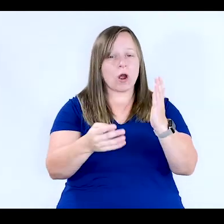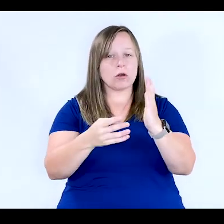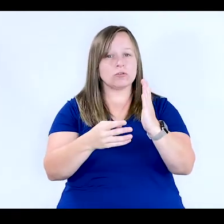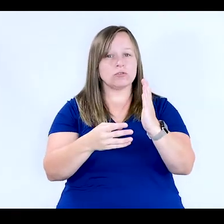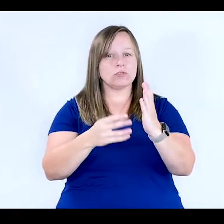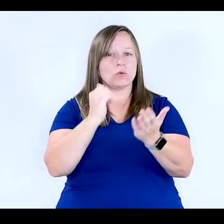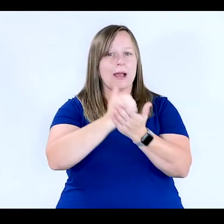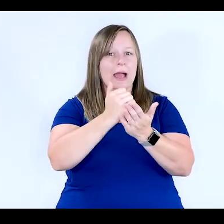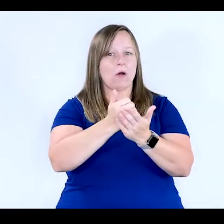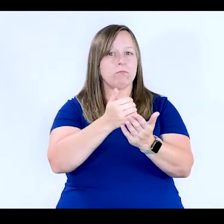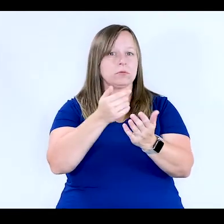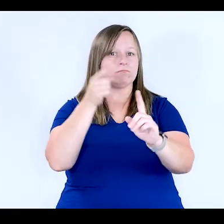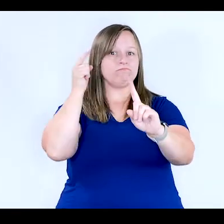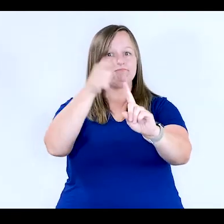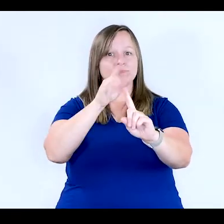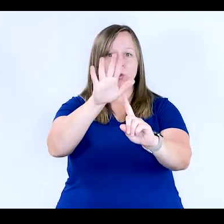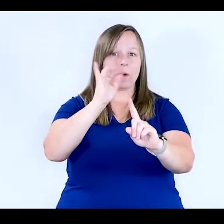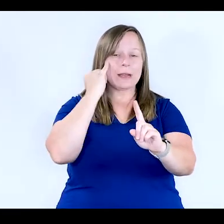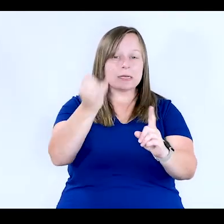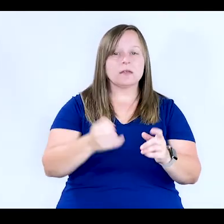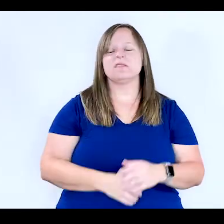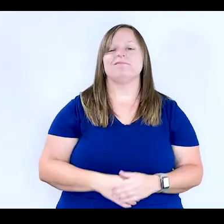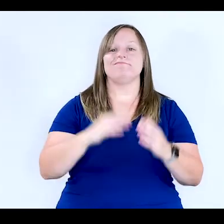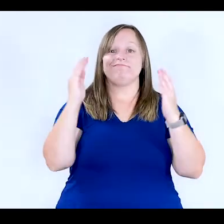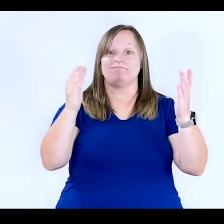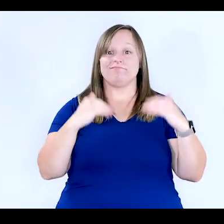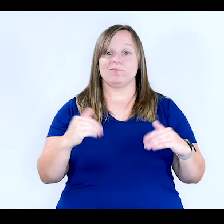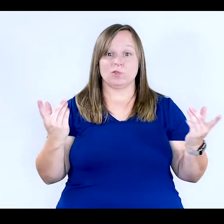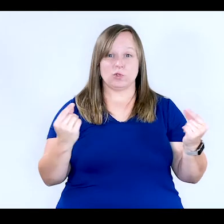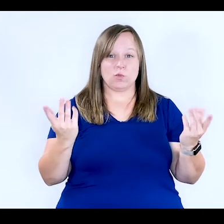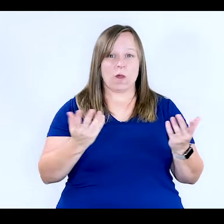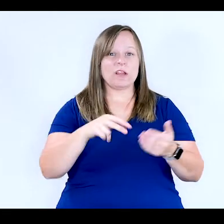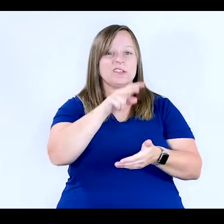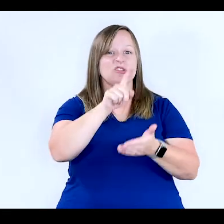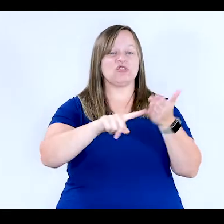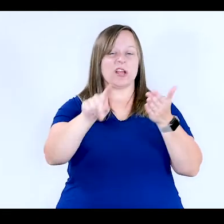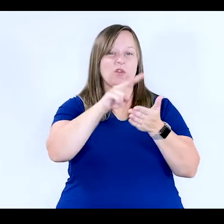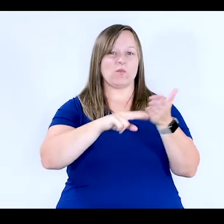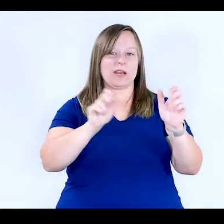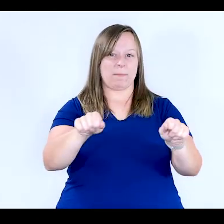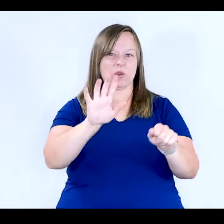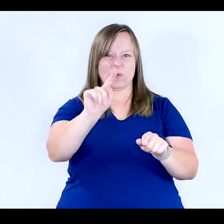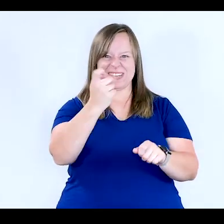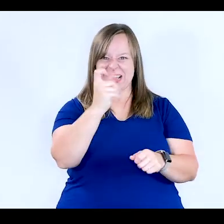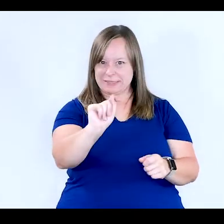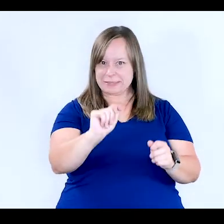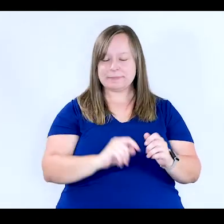to illustrate your ideas. 6) And the next thing is to check the readability score of your text.